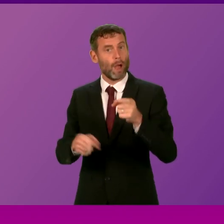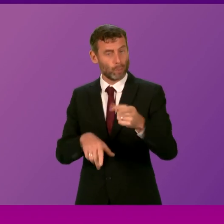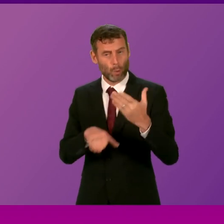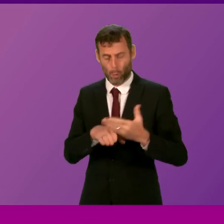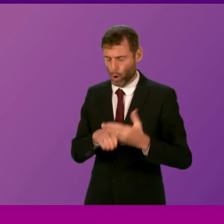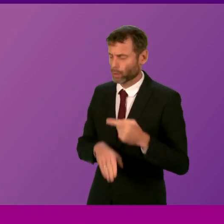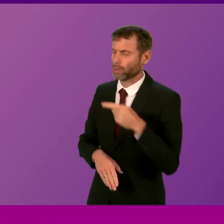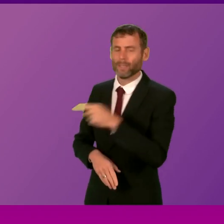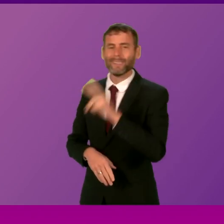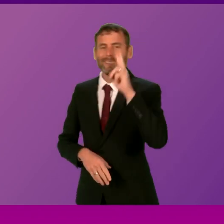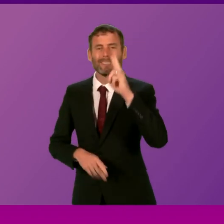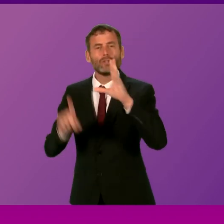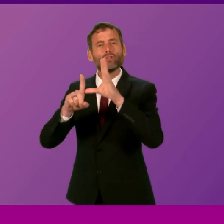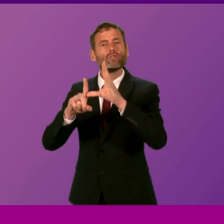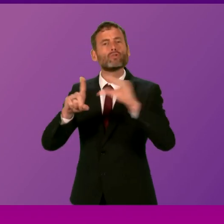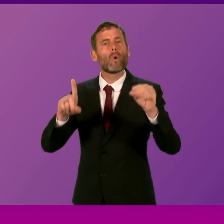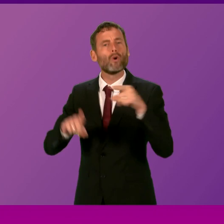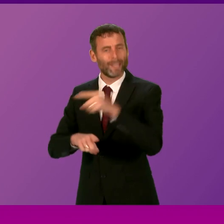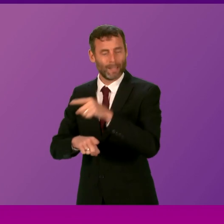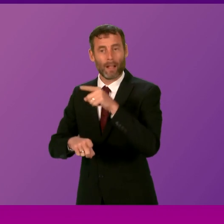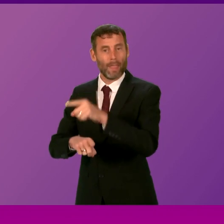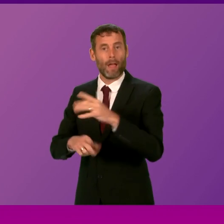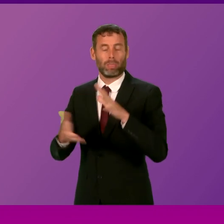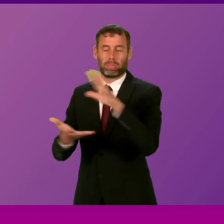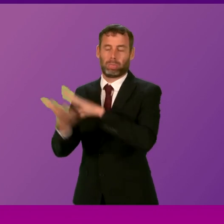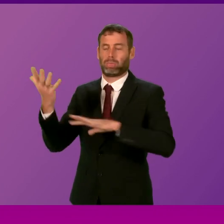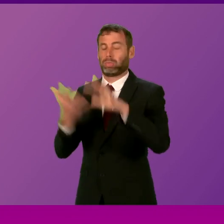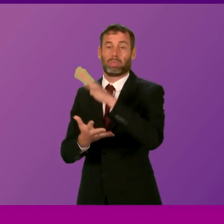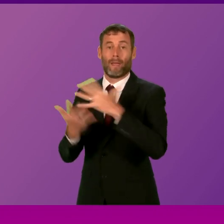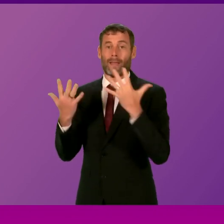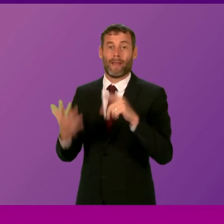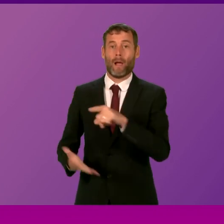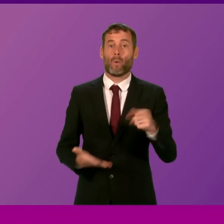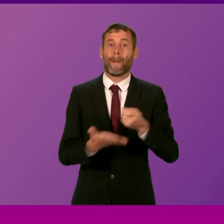mortgage bombshell, being asked to pay the bill for the SNP’s incompetence and failure?